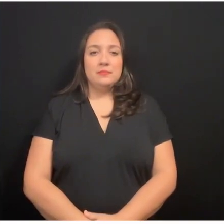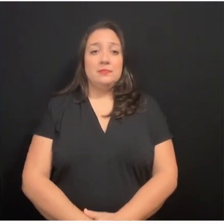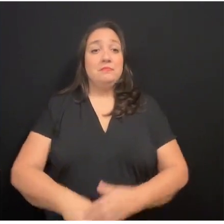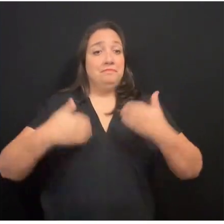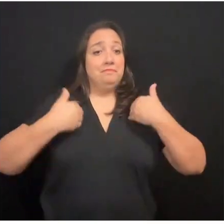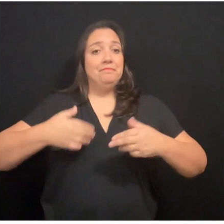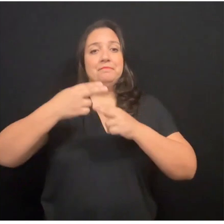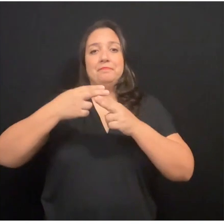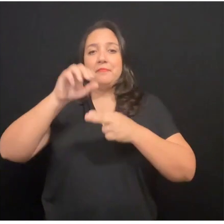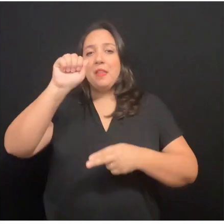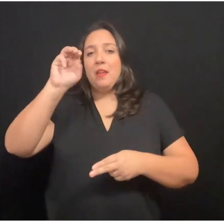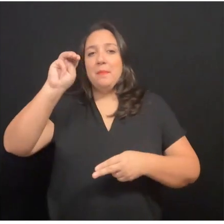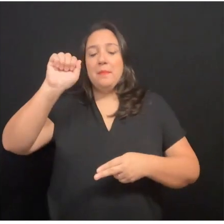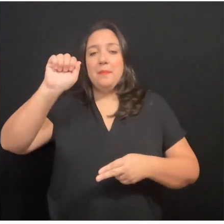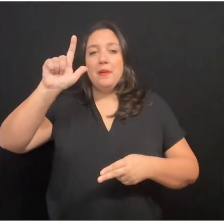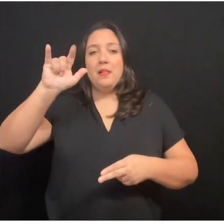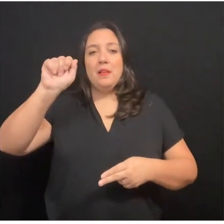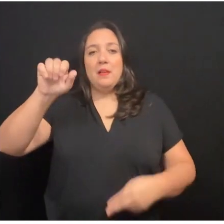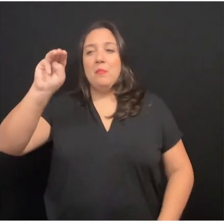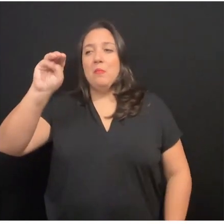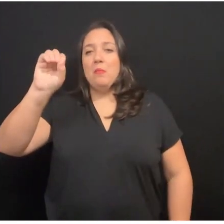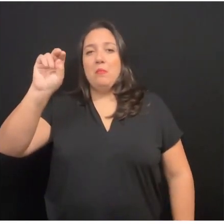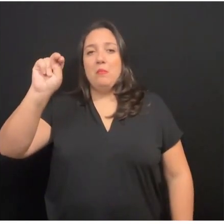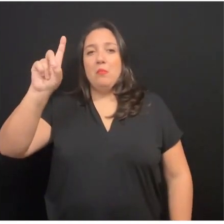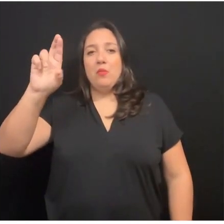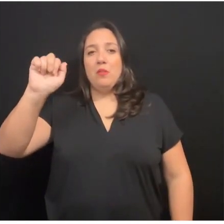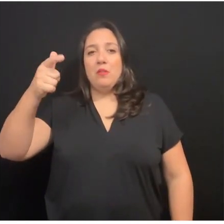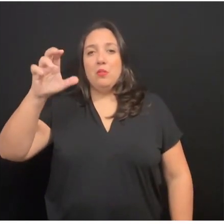My name is Amalia Mondragon and I am from the border